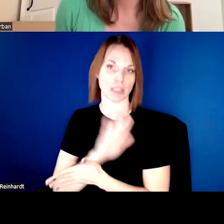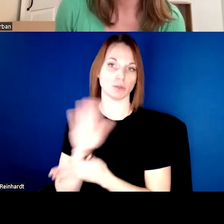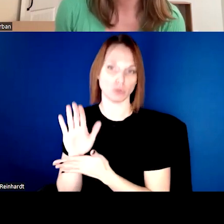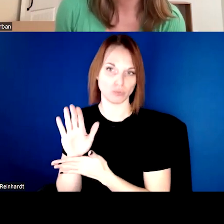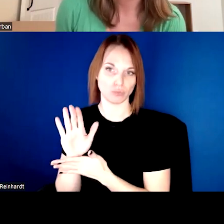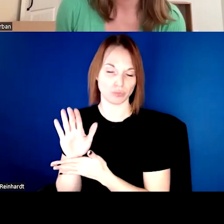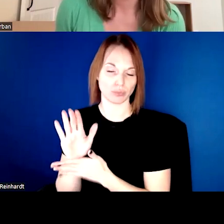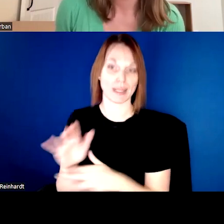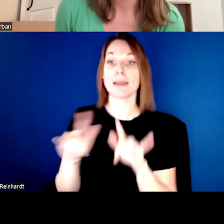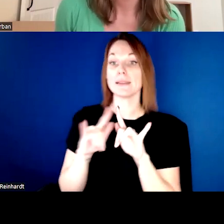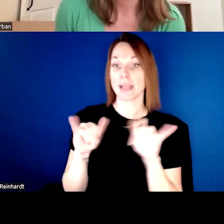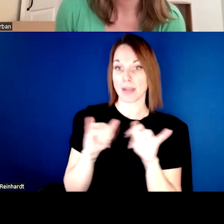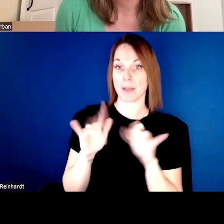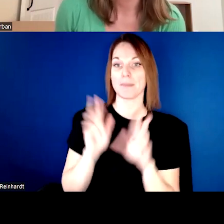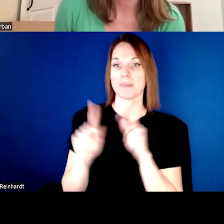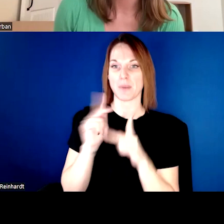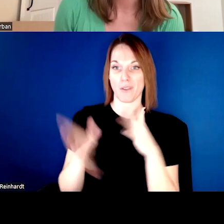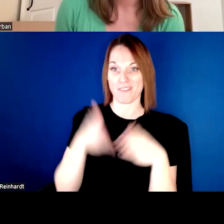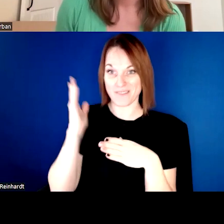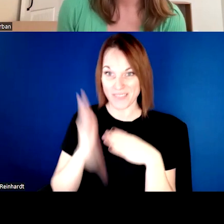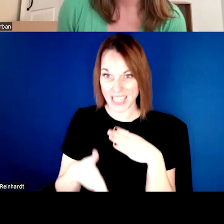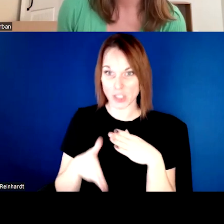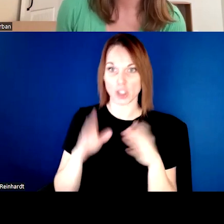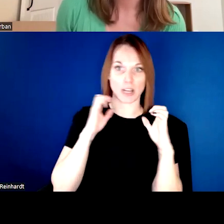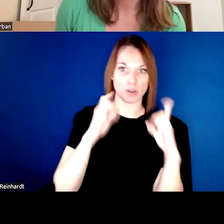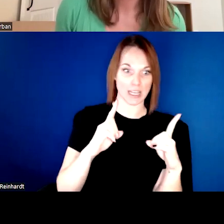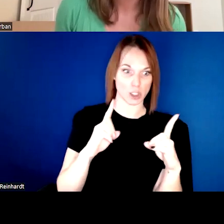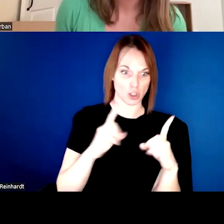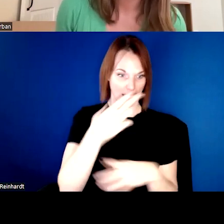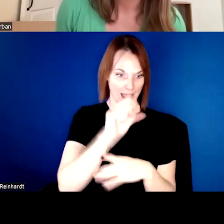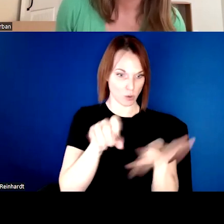ended their education with a high school diploma actually have lower subjective